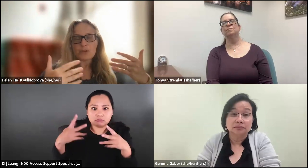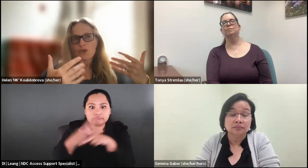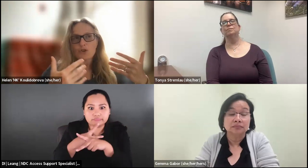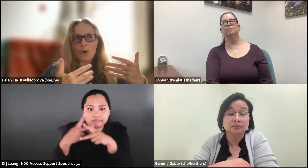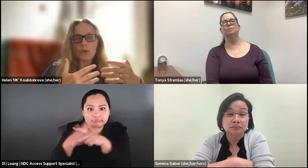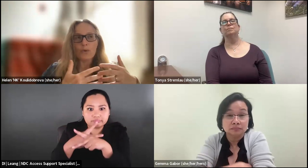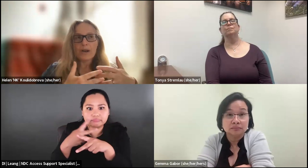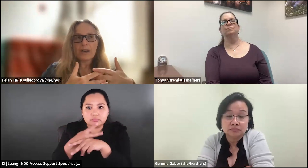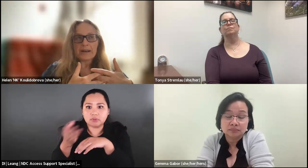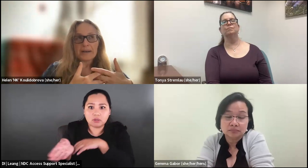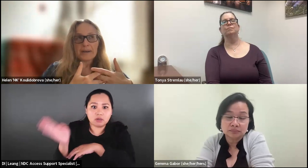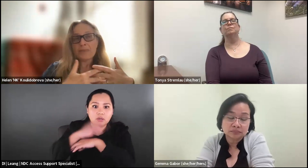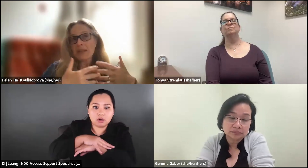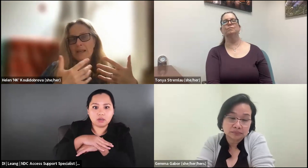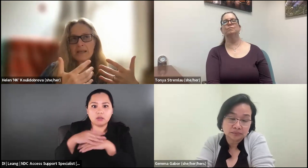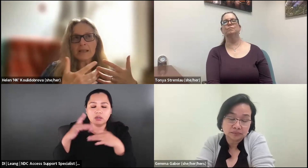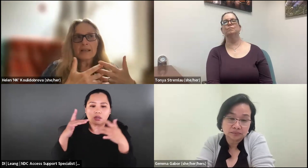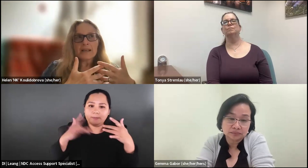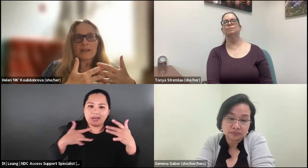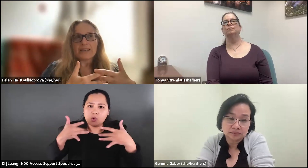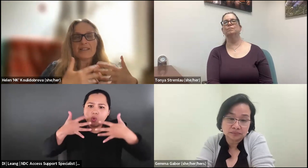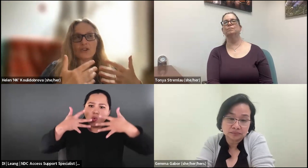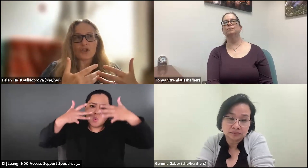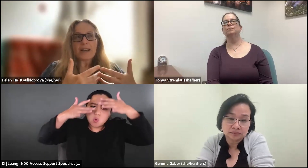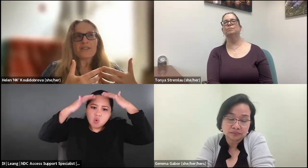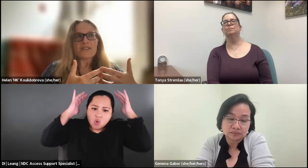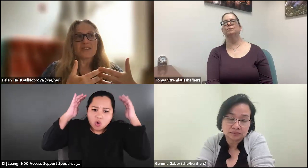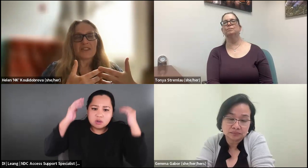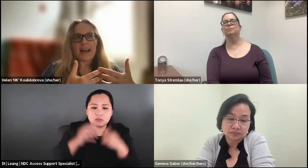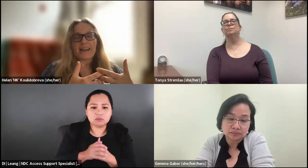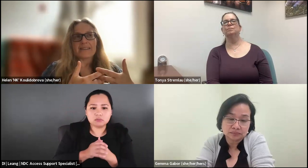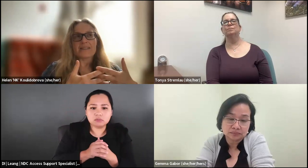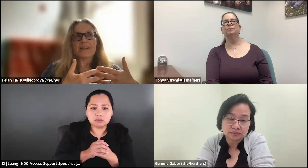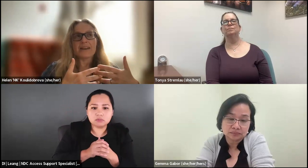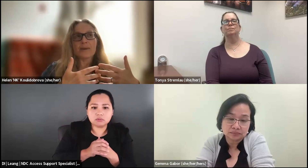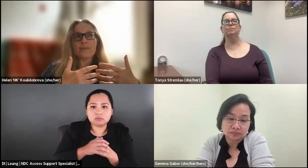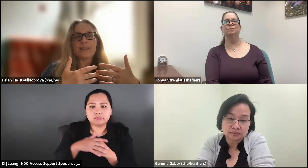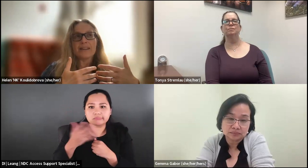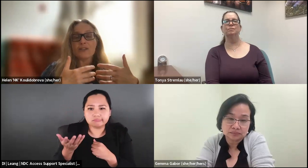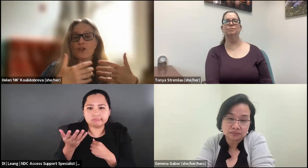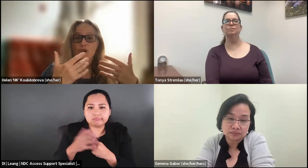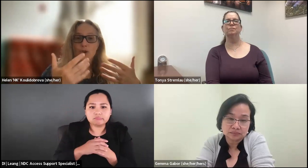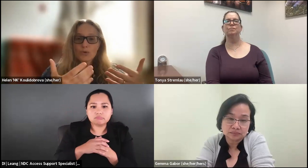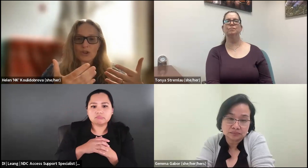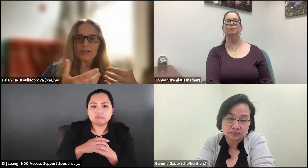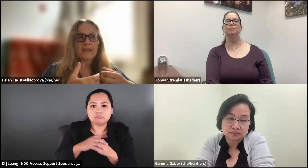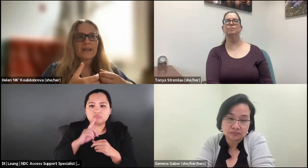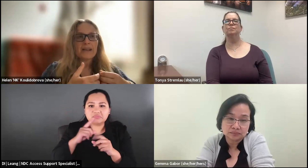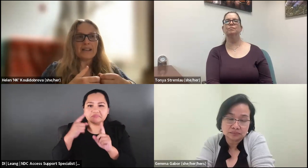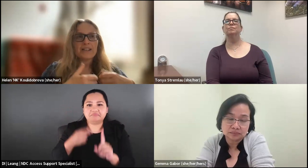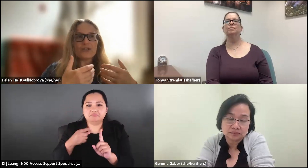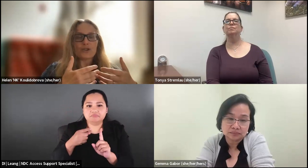So this suggests that the institution needs